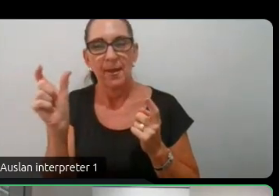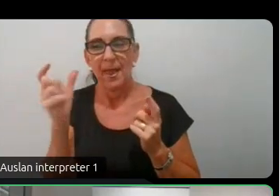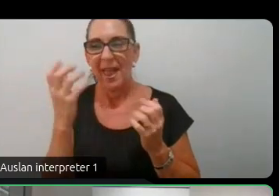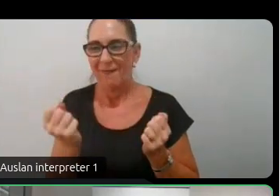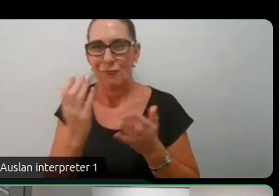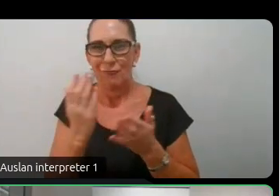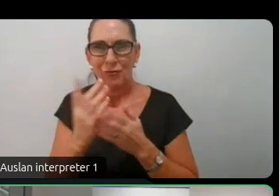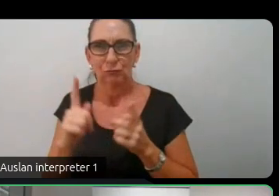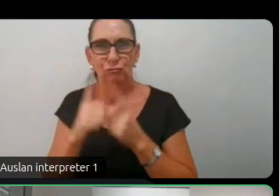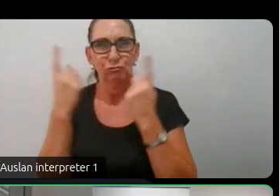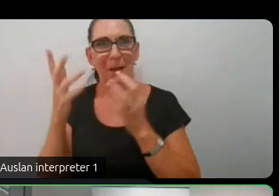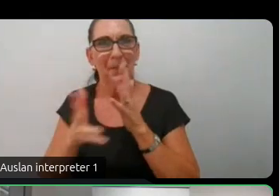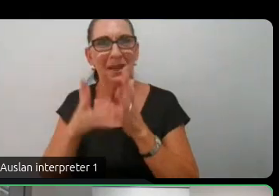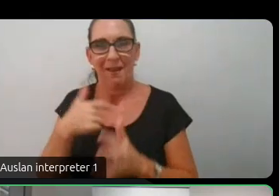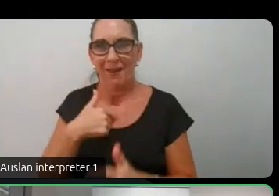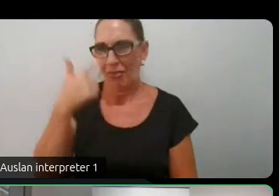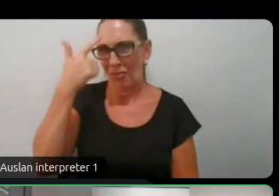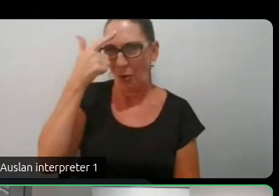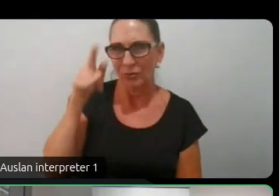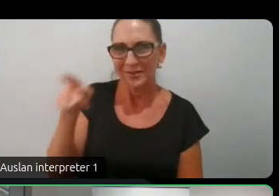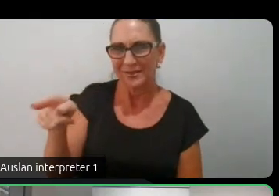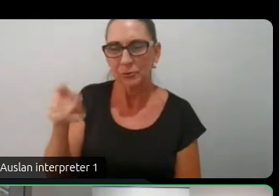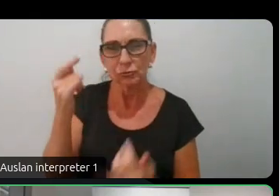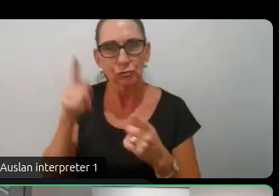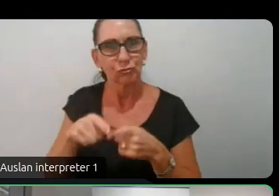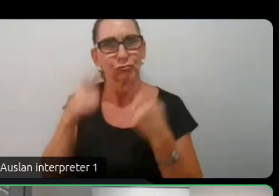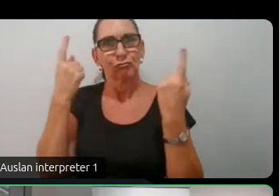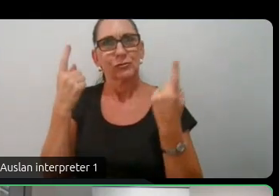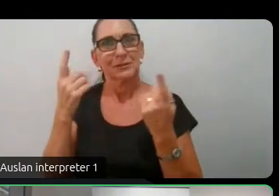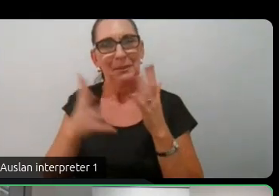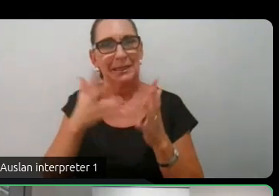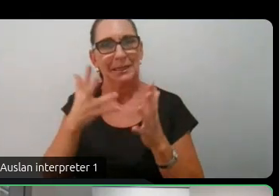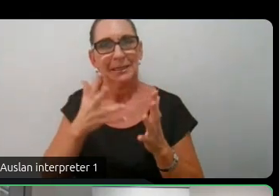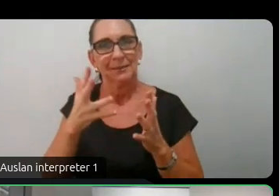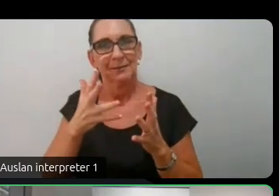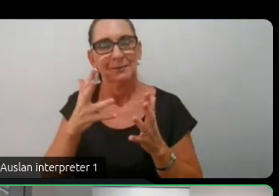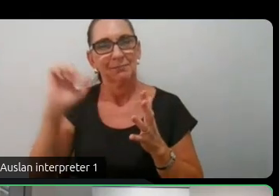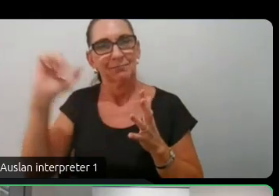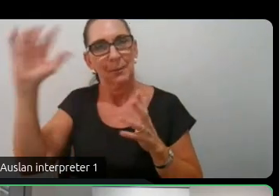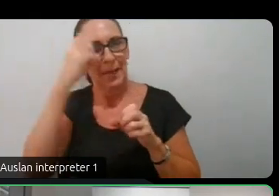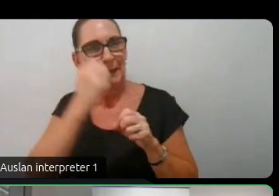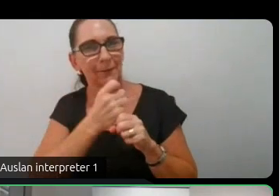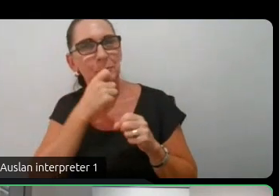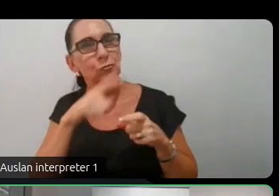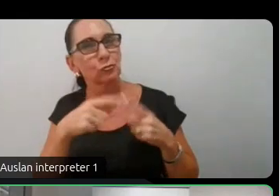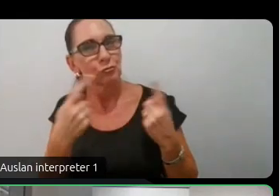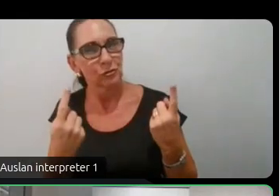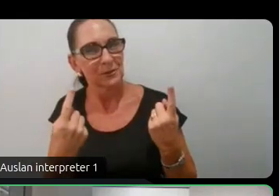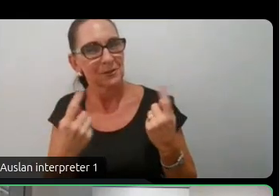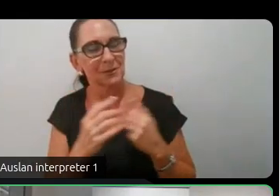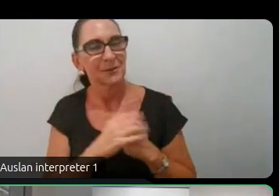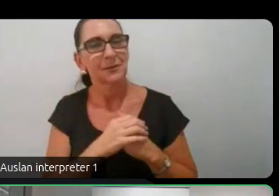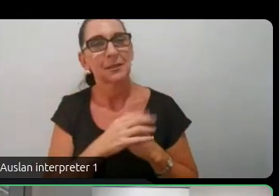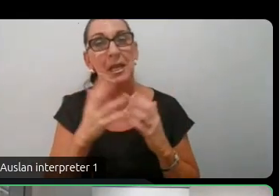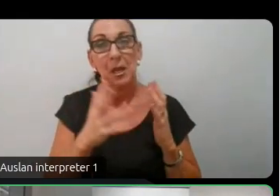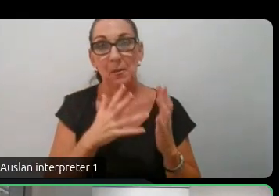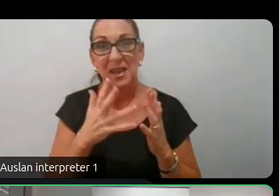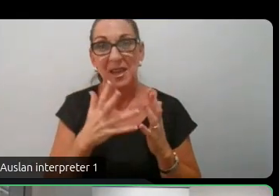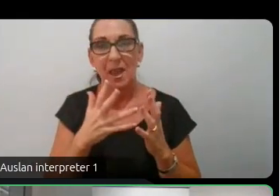what you would typically understand uh outside the NDIS. So um that often causes issues with